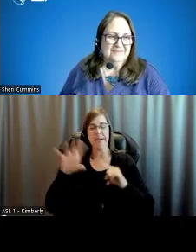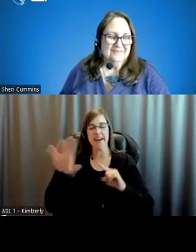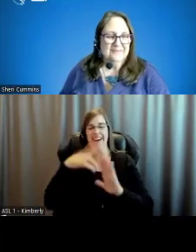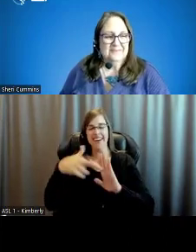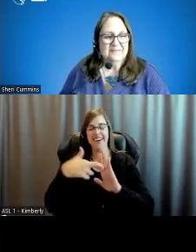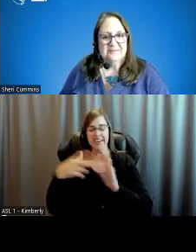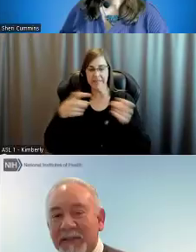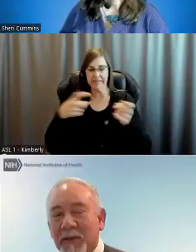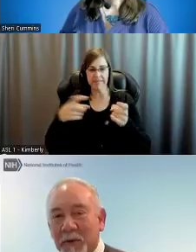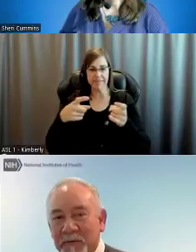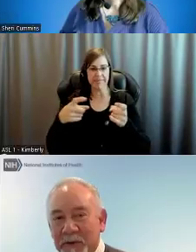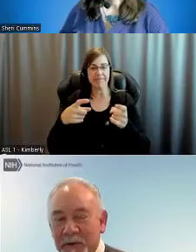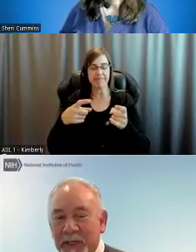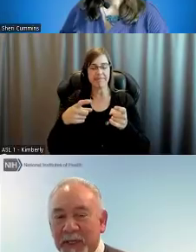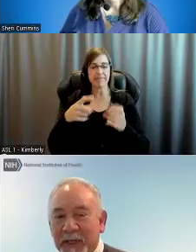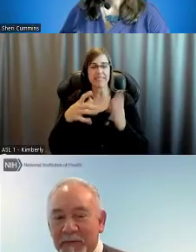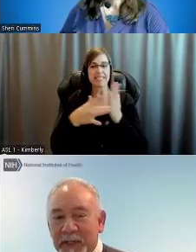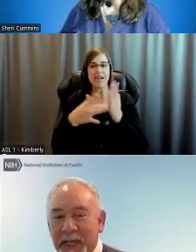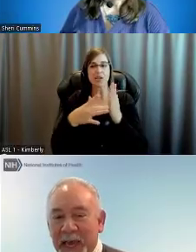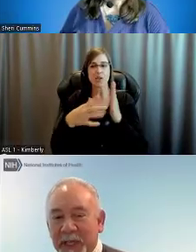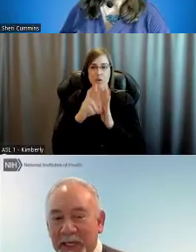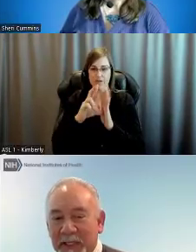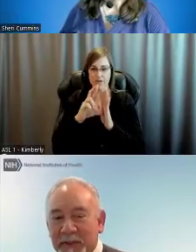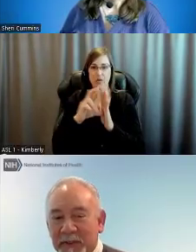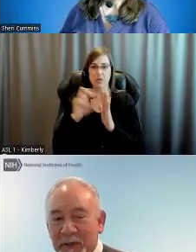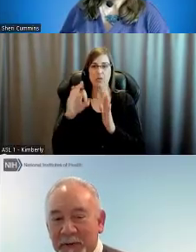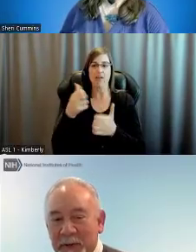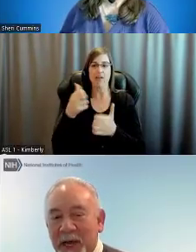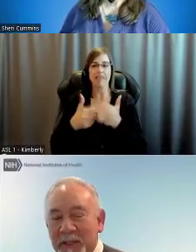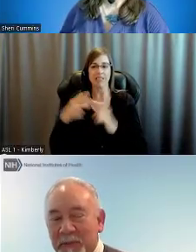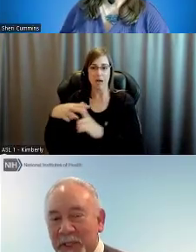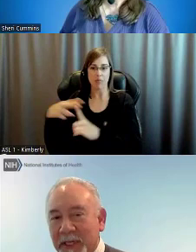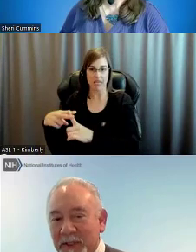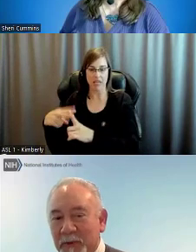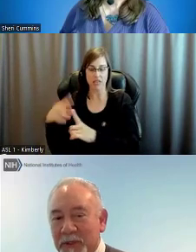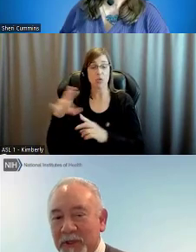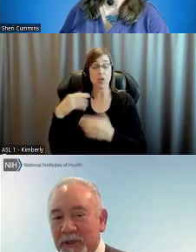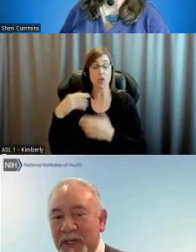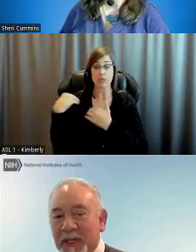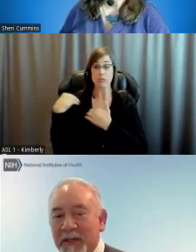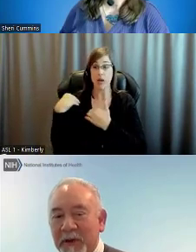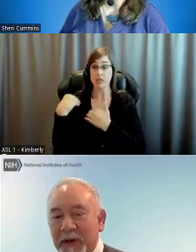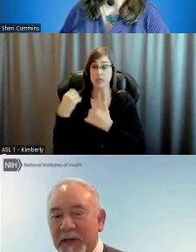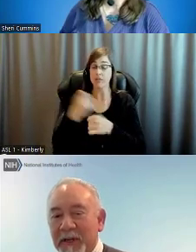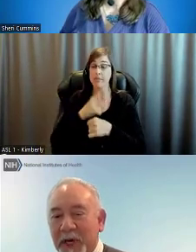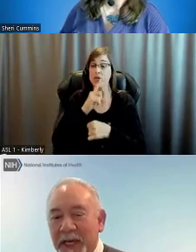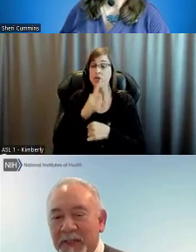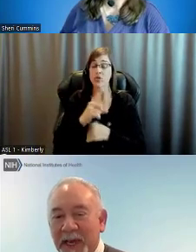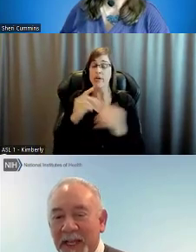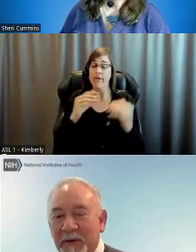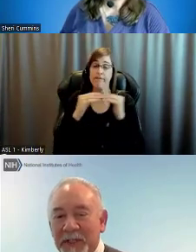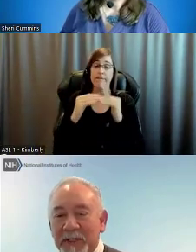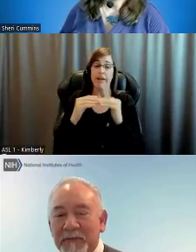the scientific and technical review of these applications, so their responsibility is to ensure fair and unbiased evaluation